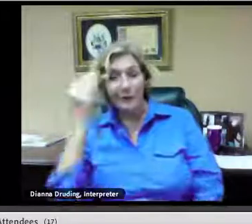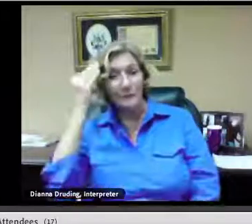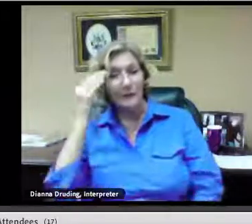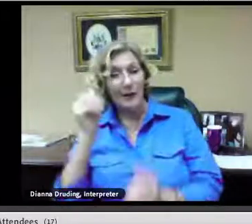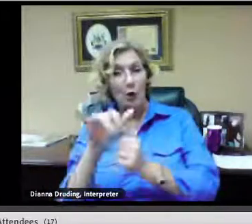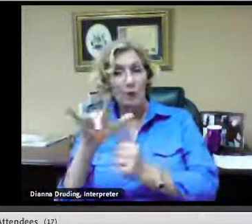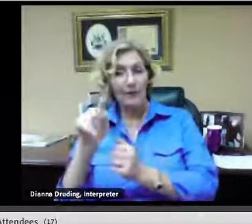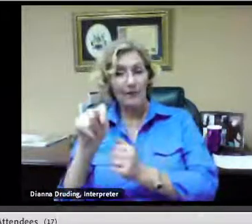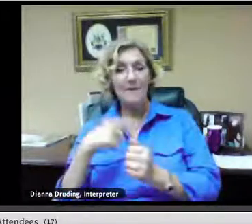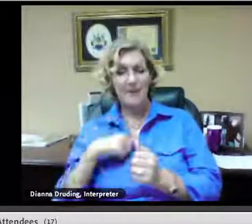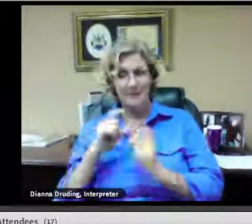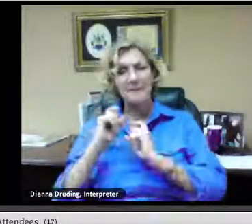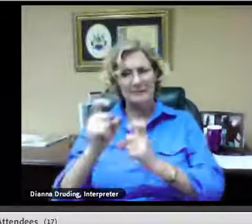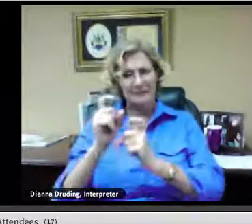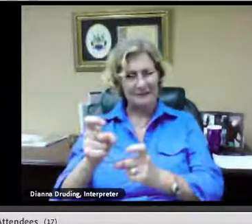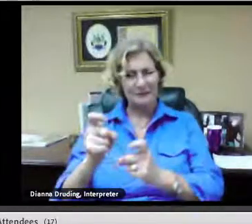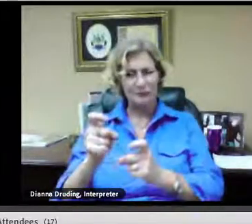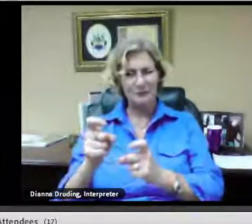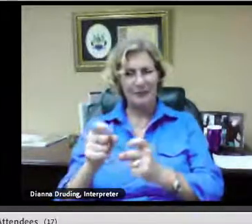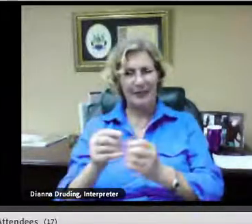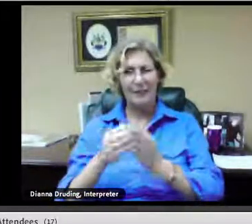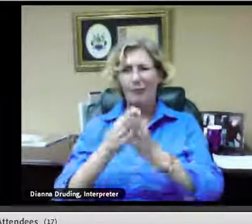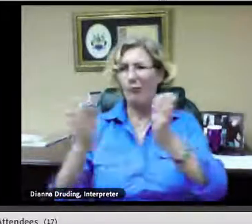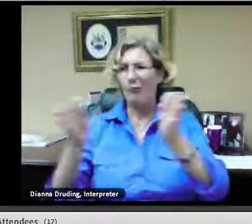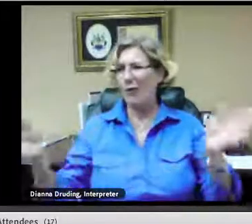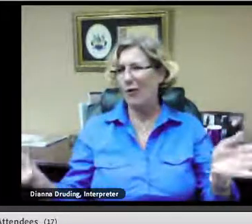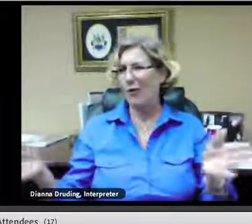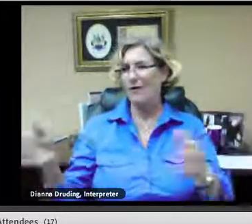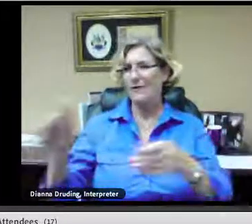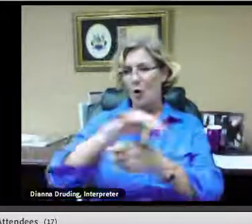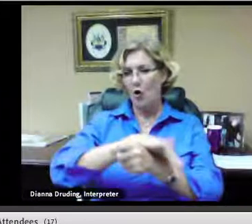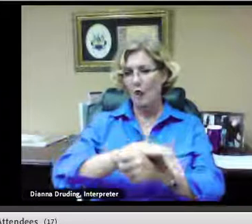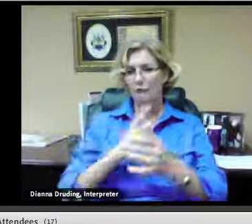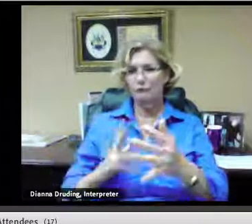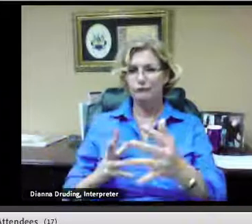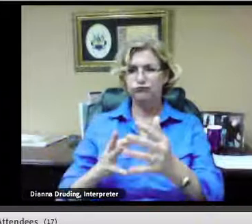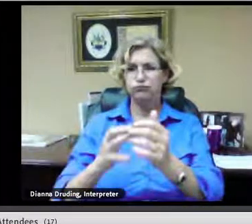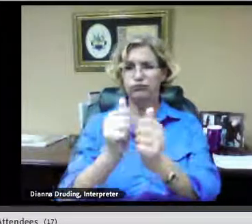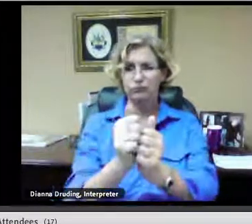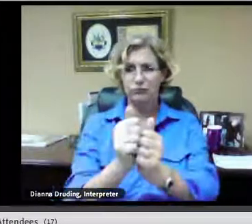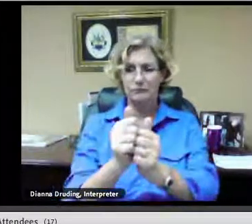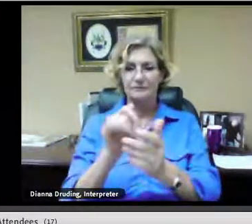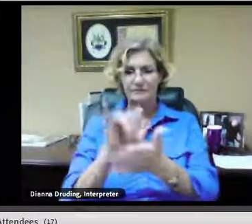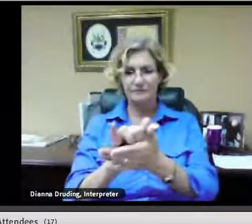leading up to that. And I have to first tell you, I'm an interdisciplinarian by educational background.